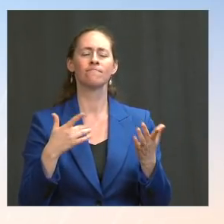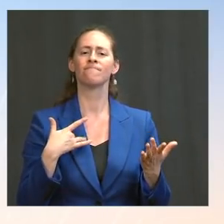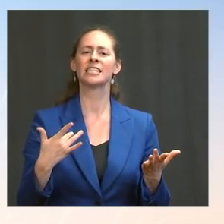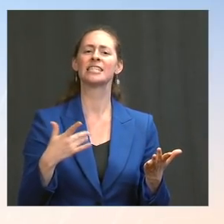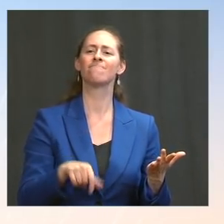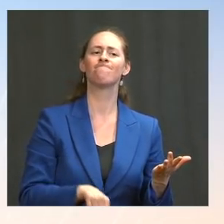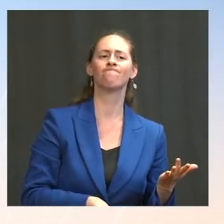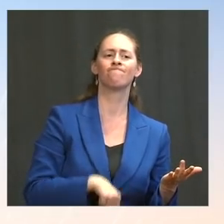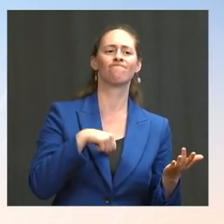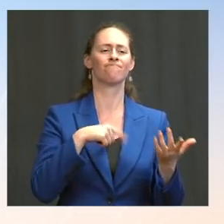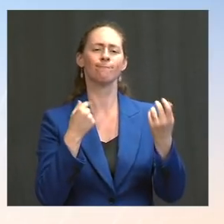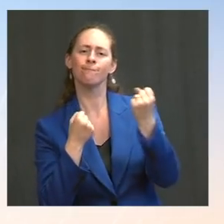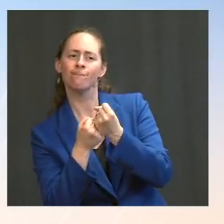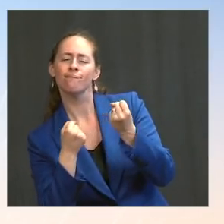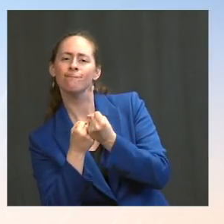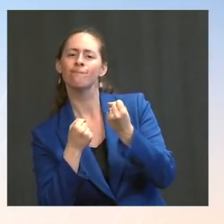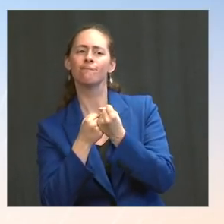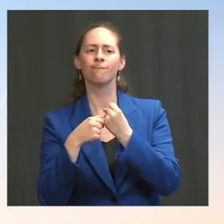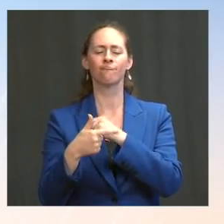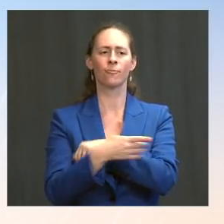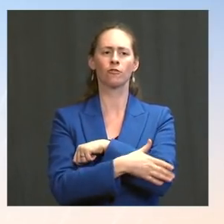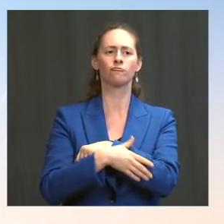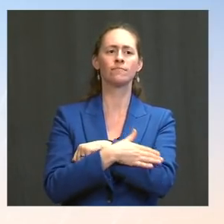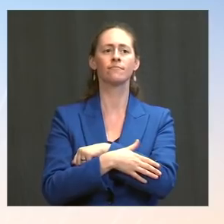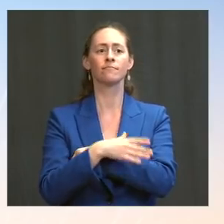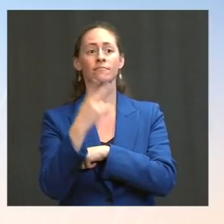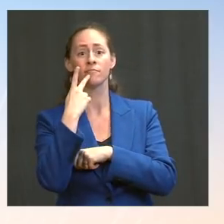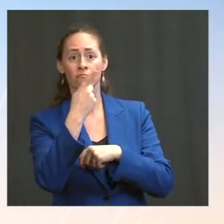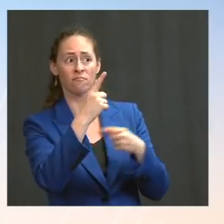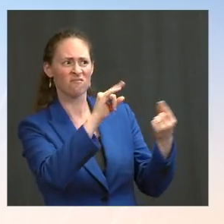Bear with me for a second, but 20 years ago, we were a nation full of people --